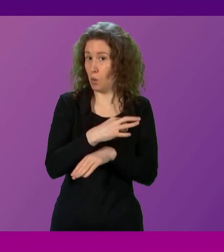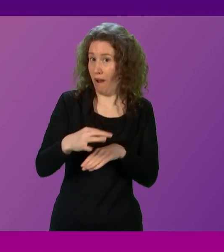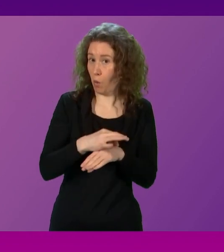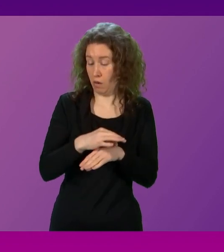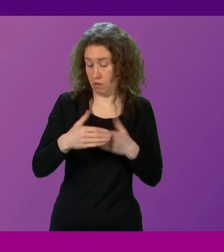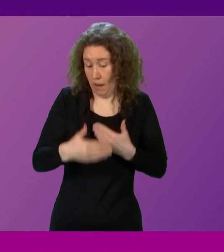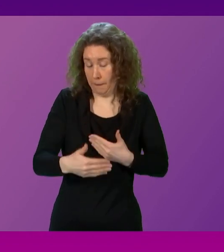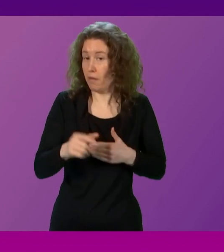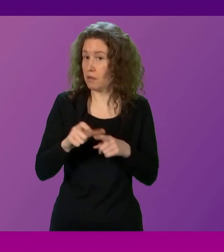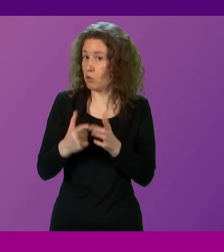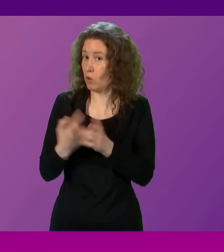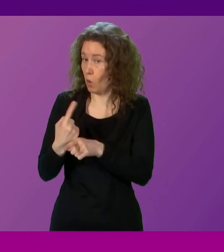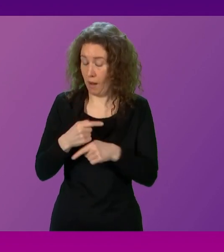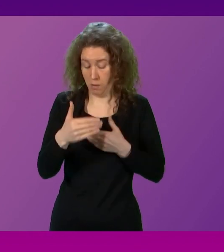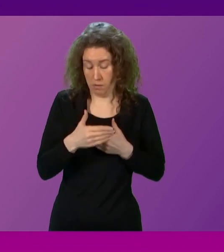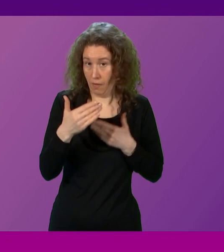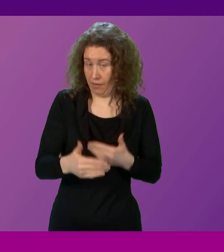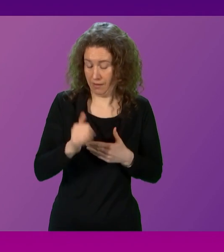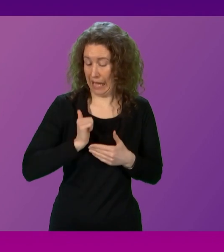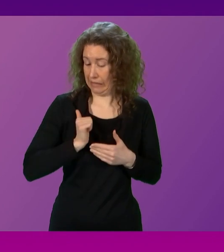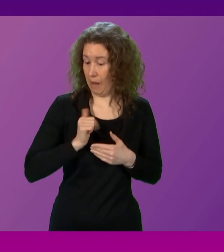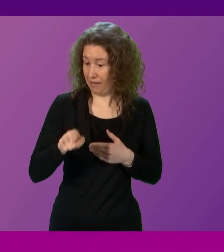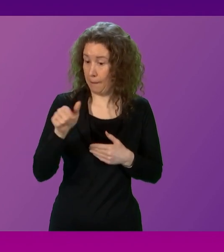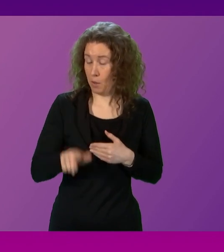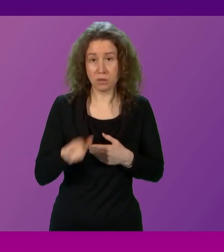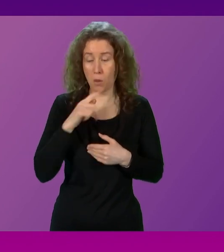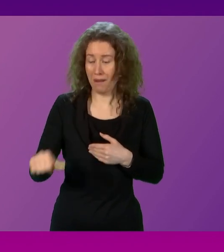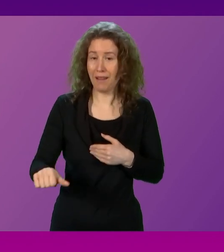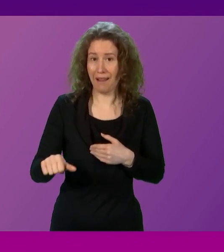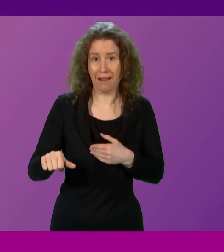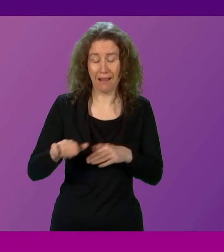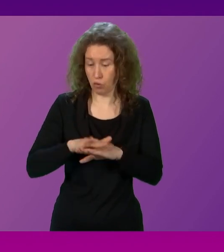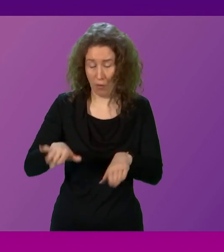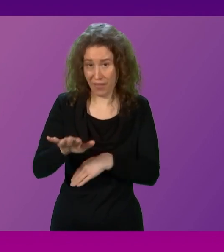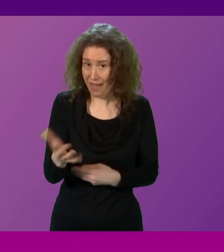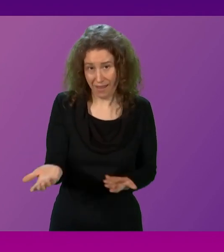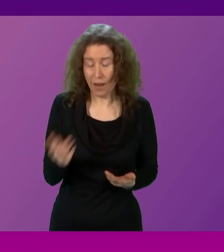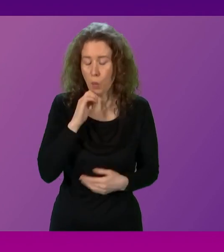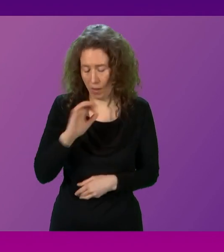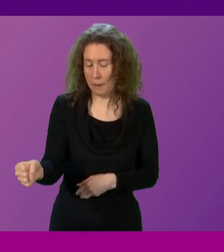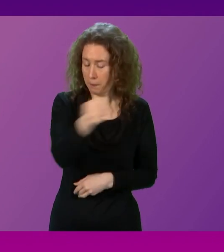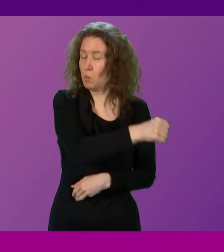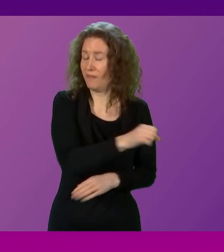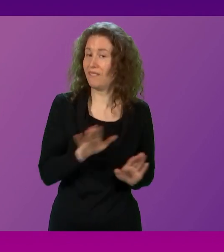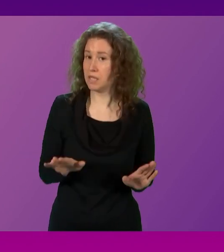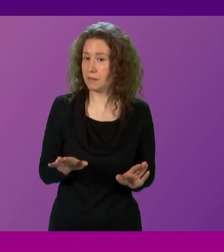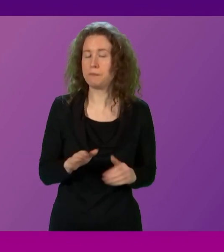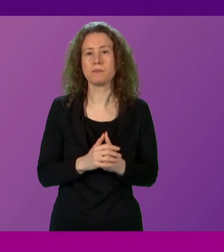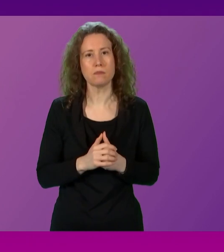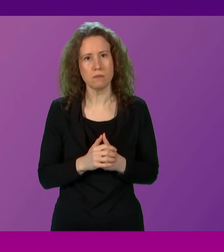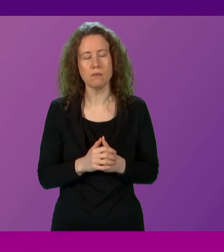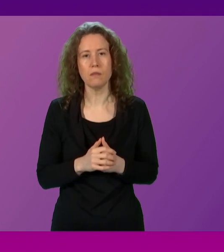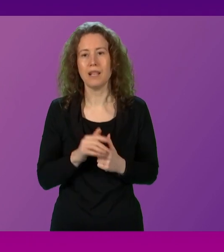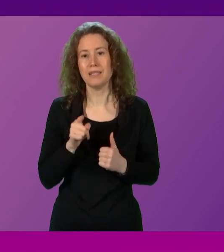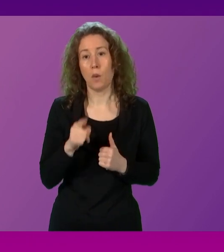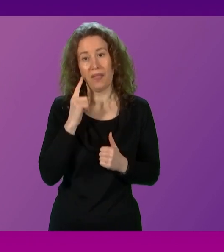Ross has referred to expires, that prisoner will not be in Cornton Vale prison. I think